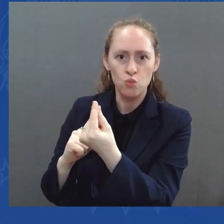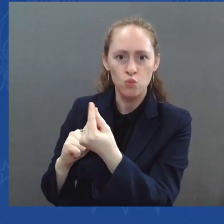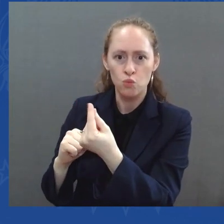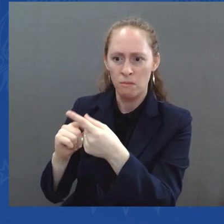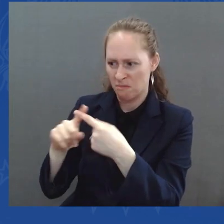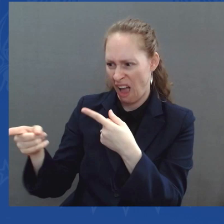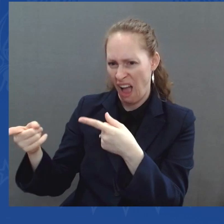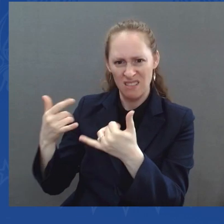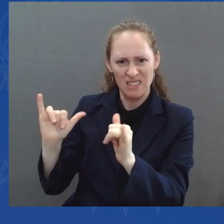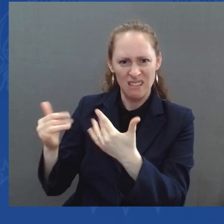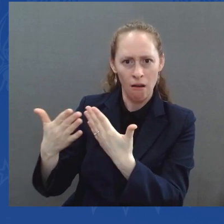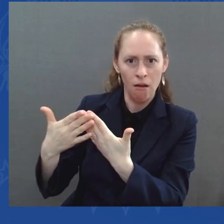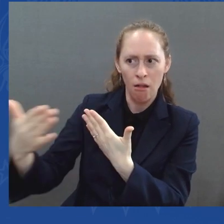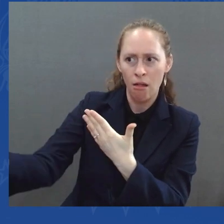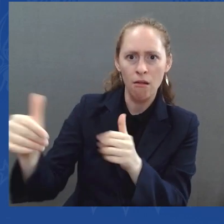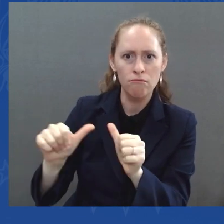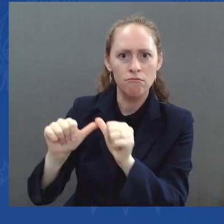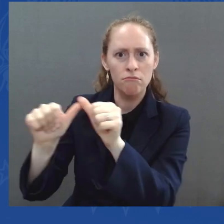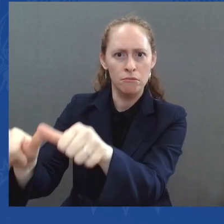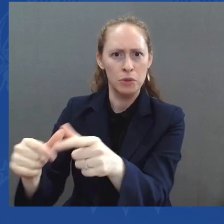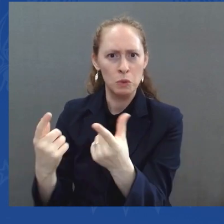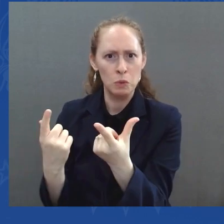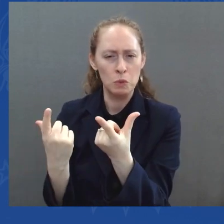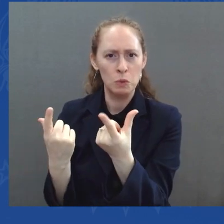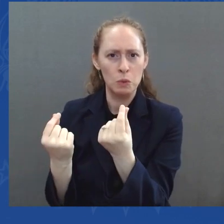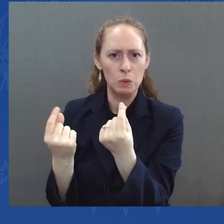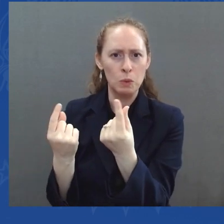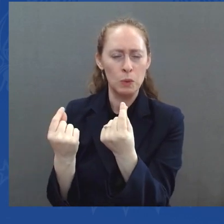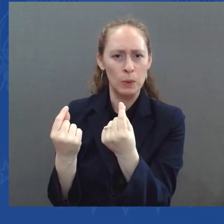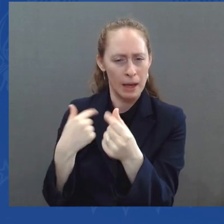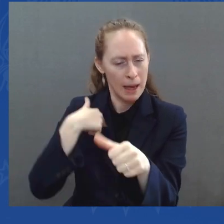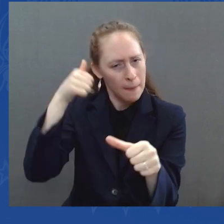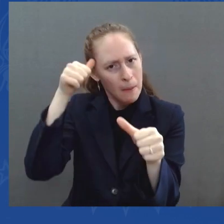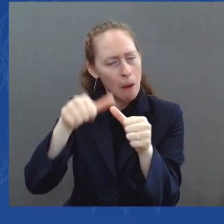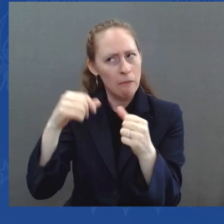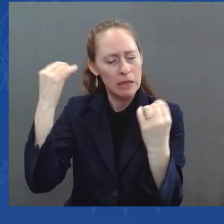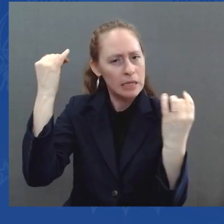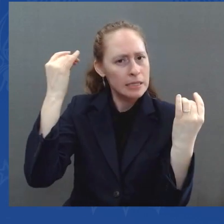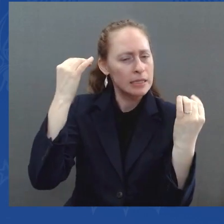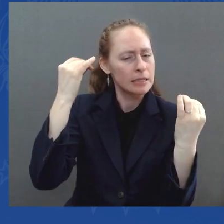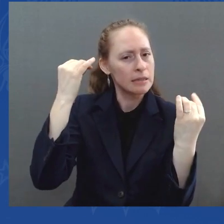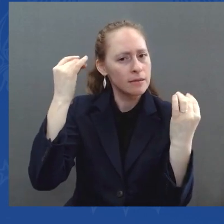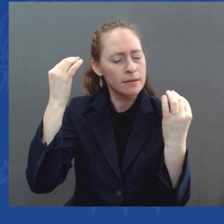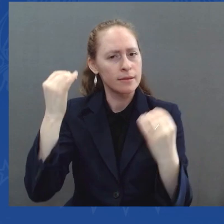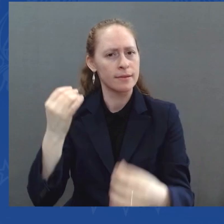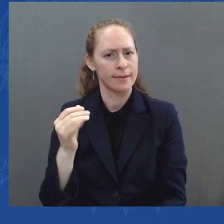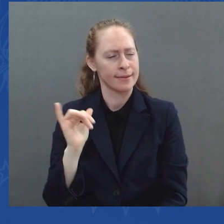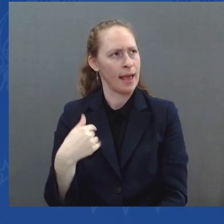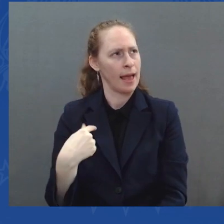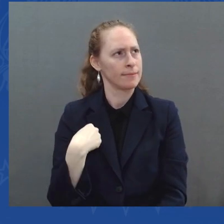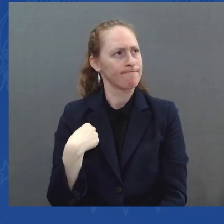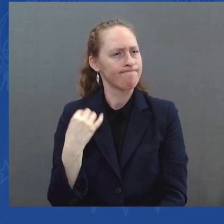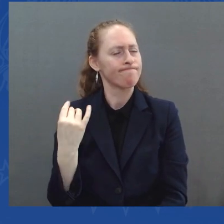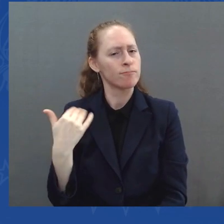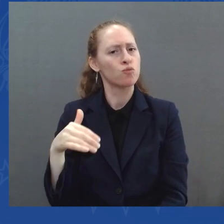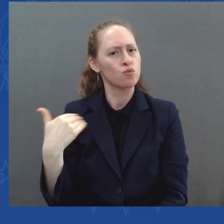wasn't about a single president or the presidency, it was about the countless, countless Americans lying in bed at night,